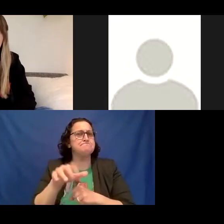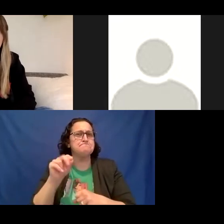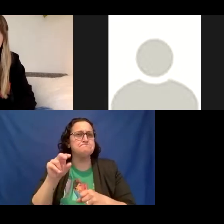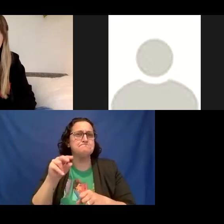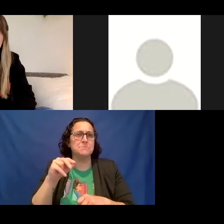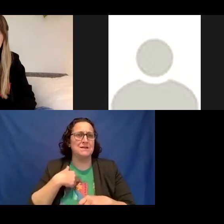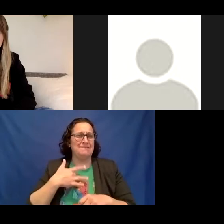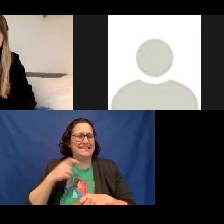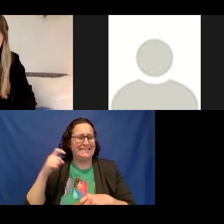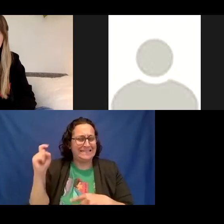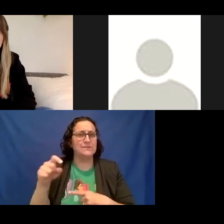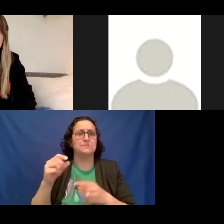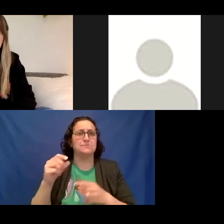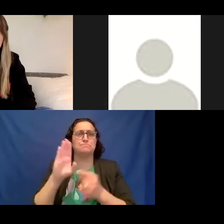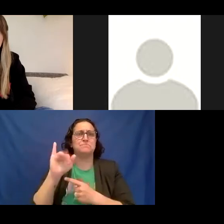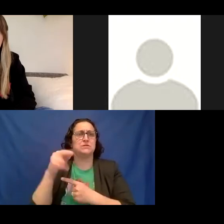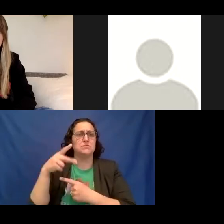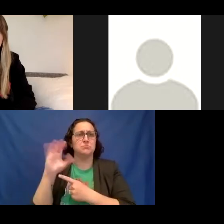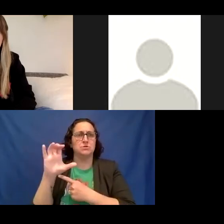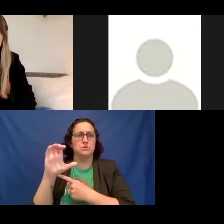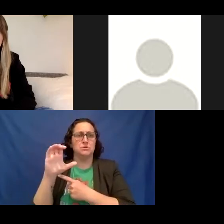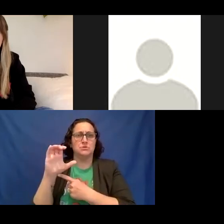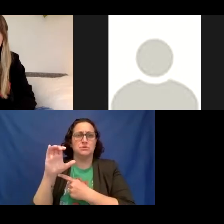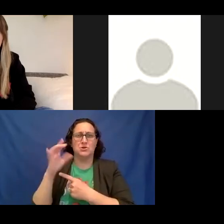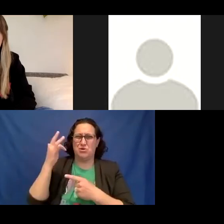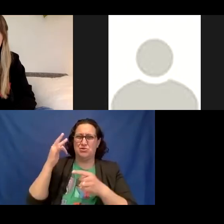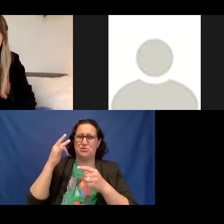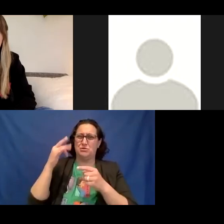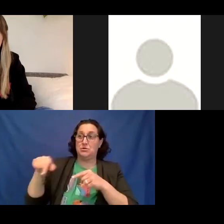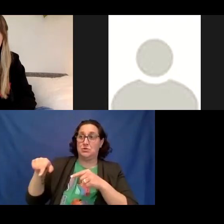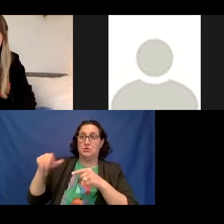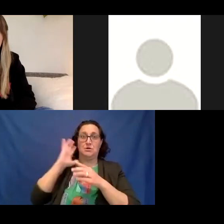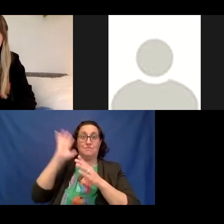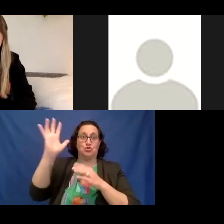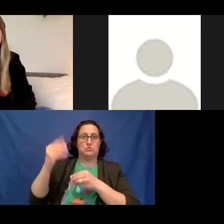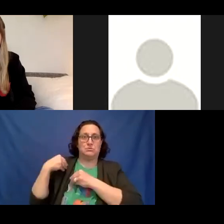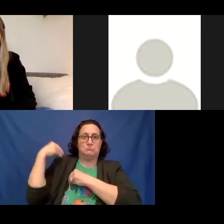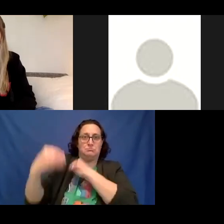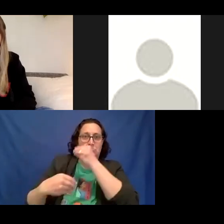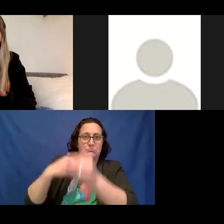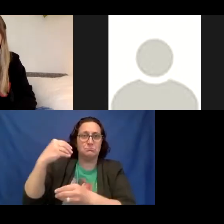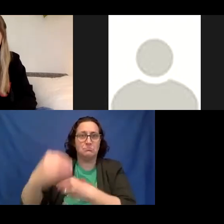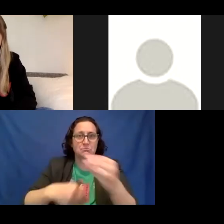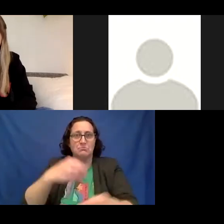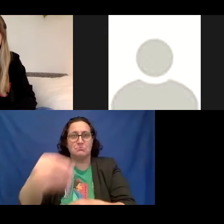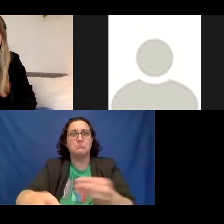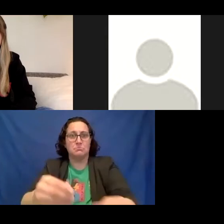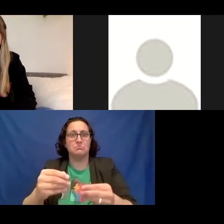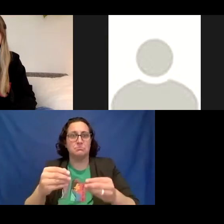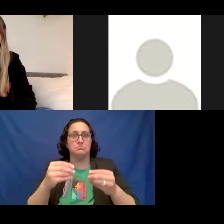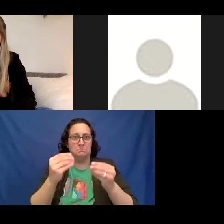What's missing-- the other perspectives that are missing-- are BIPOC voices. We haven't had a lot